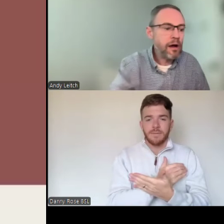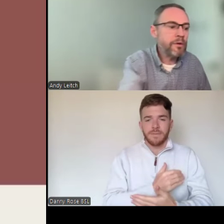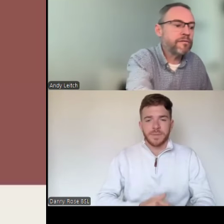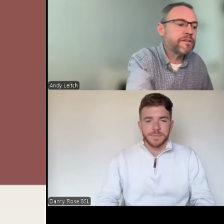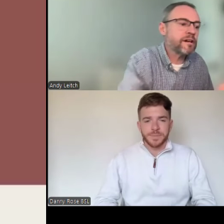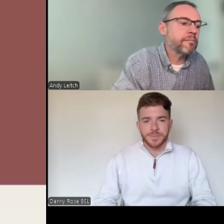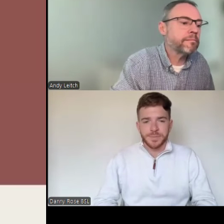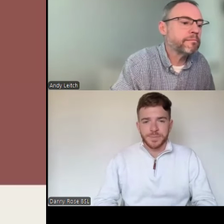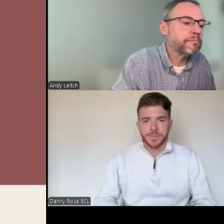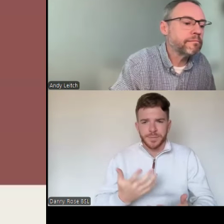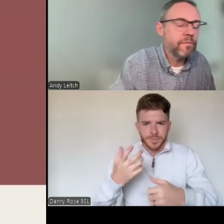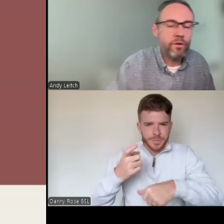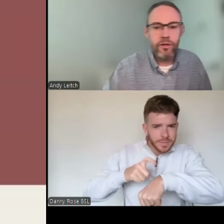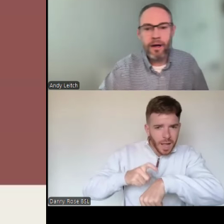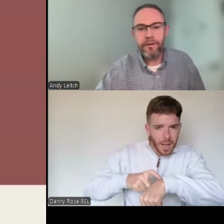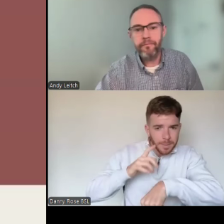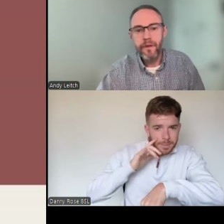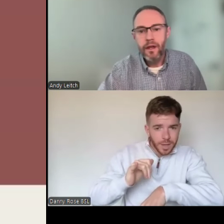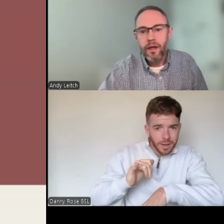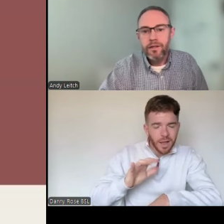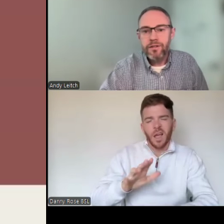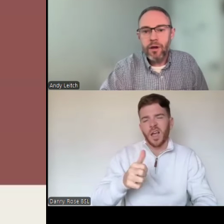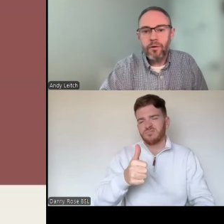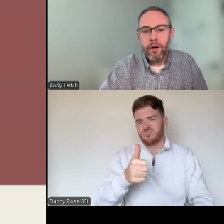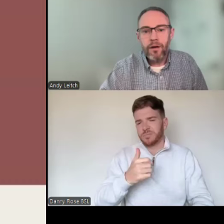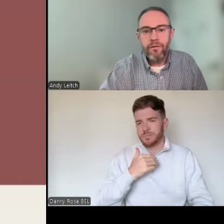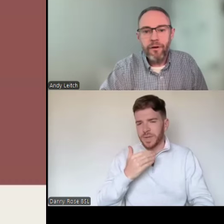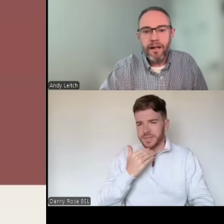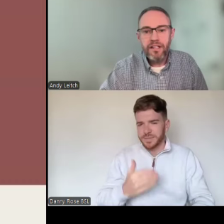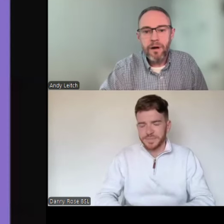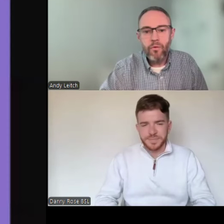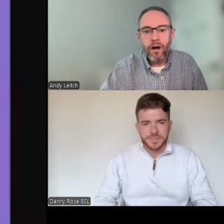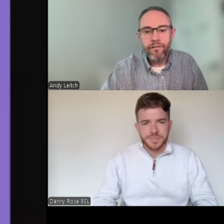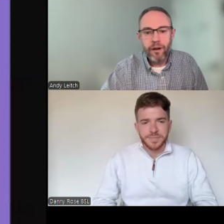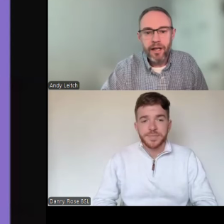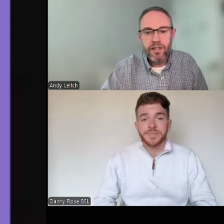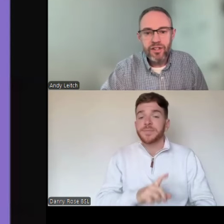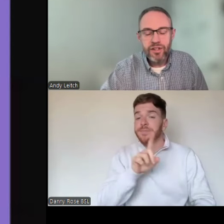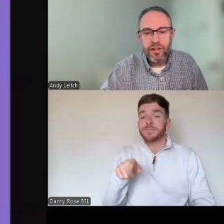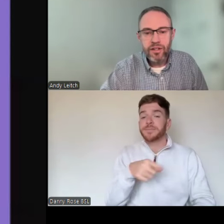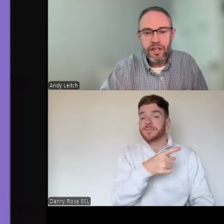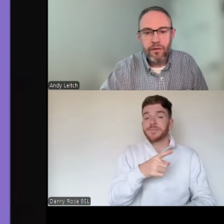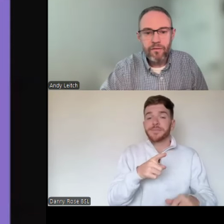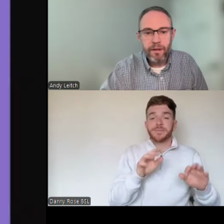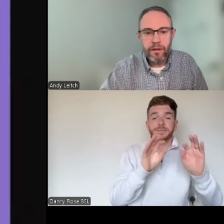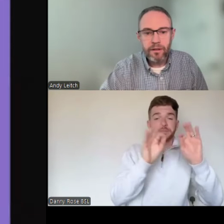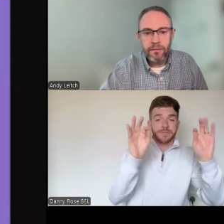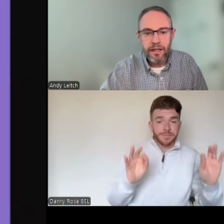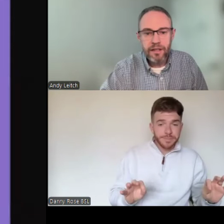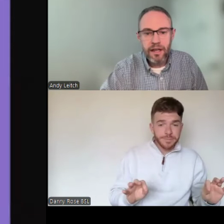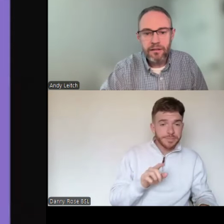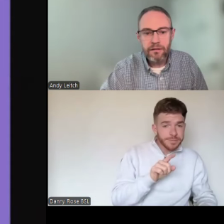How are we doing for time? Not too bad. I'm going to refer back to my wireframe. You can see that we built the masthead,